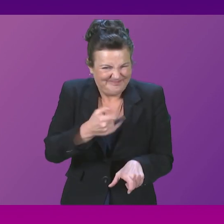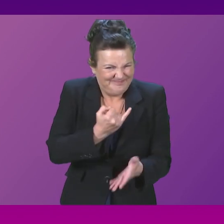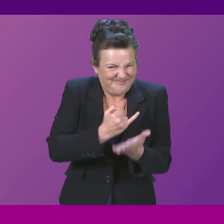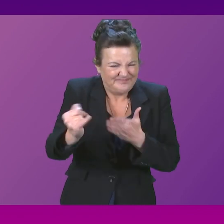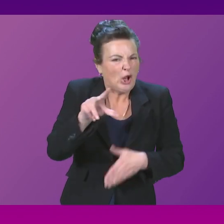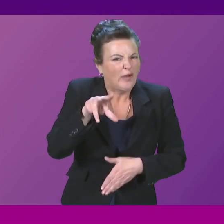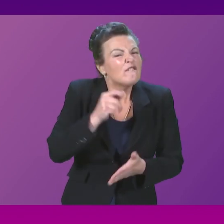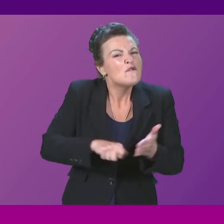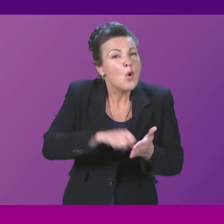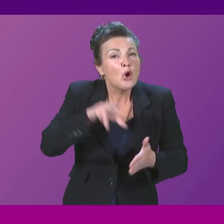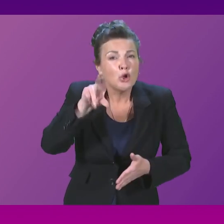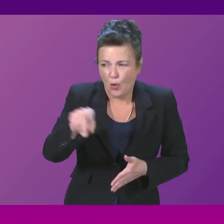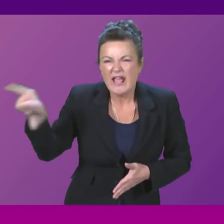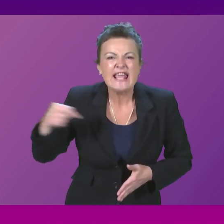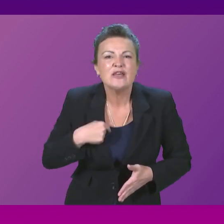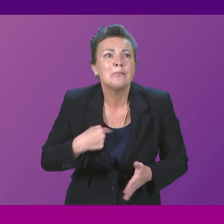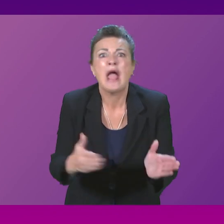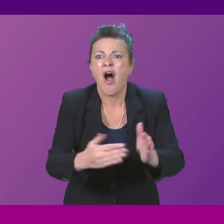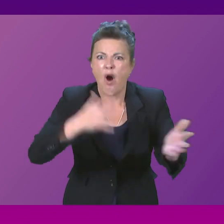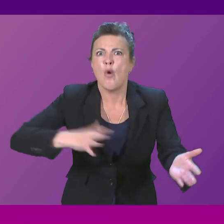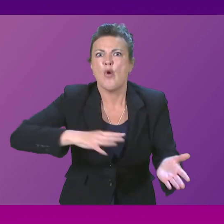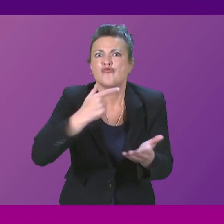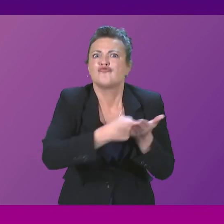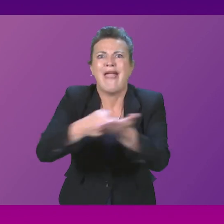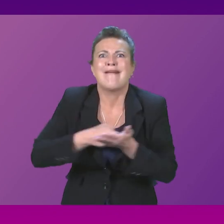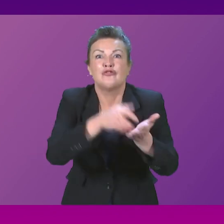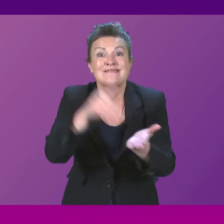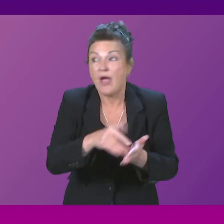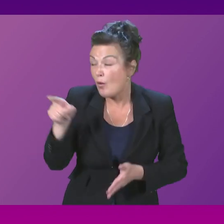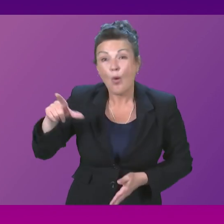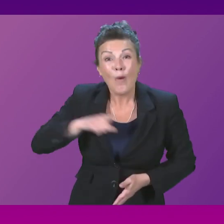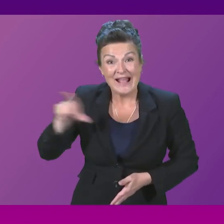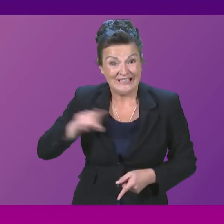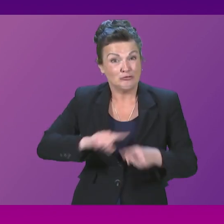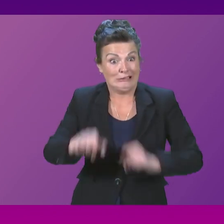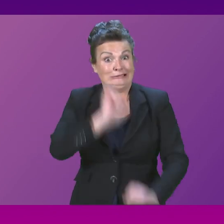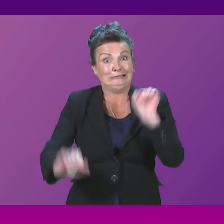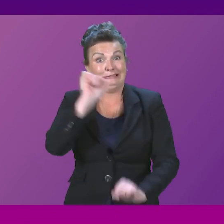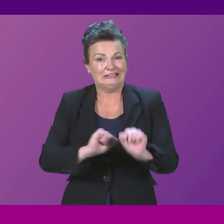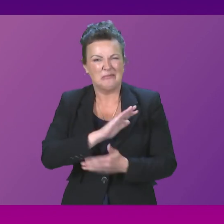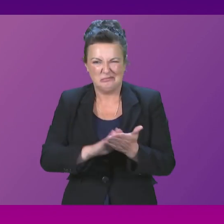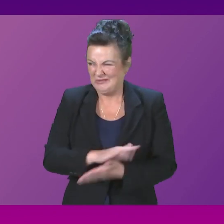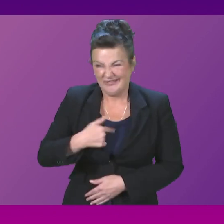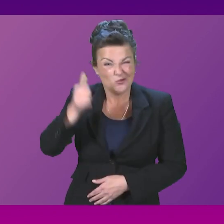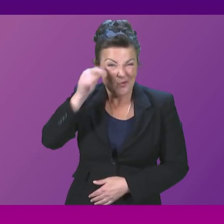he would be clamouring for a referendum. The fact that he wants to block one speaks volumes.